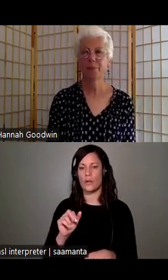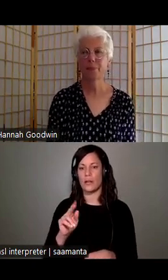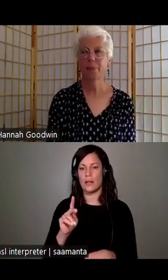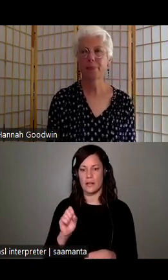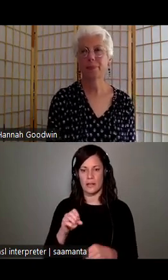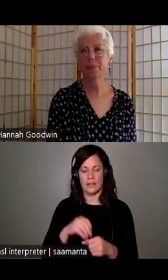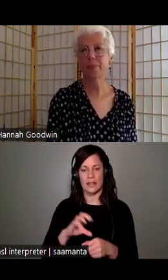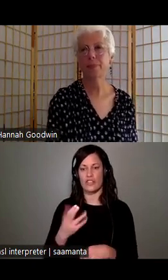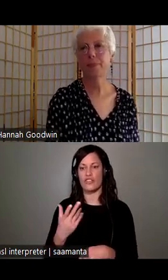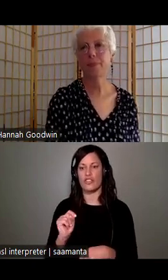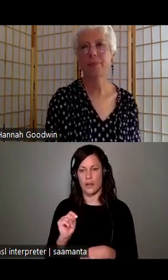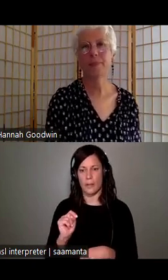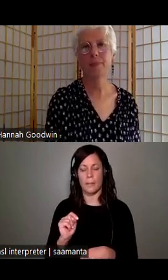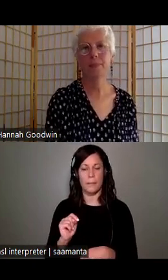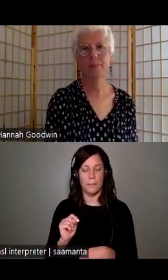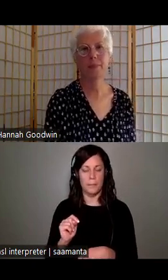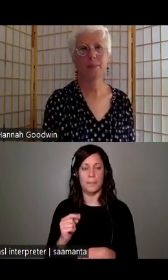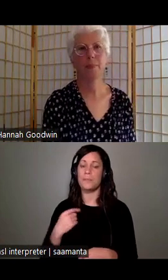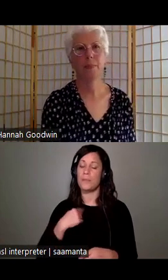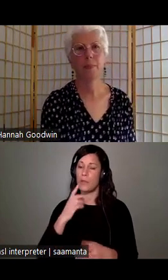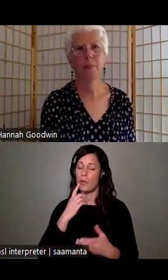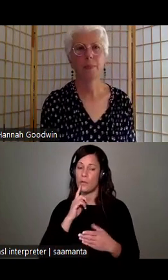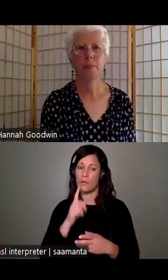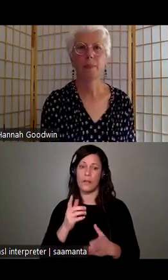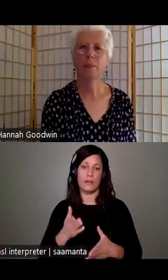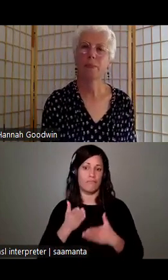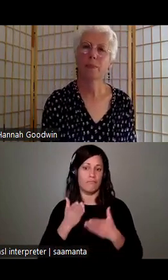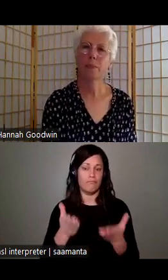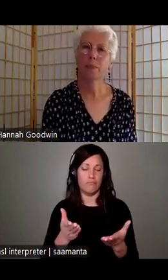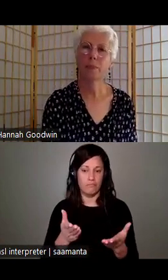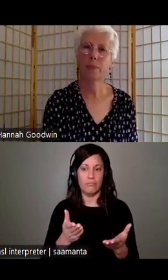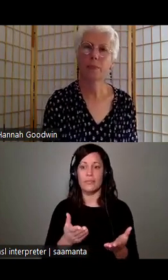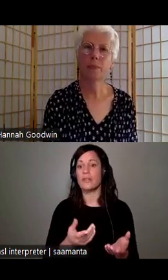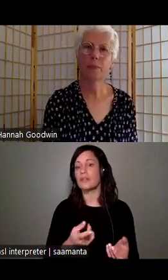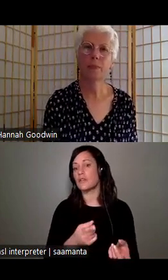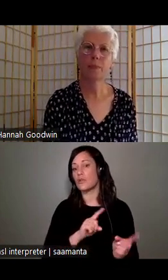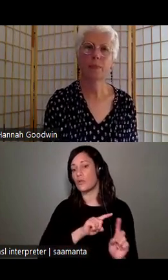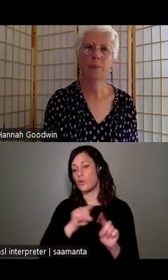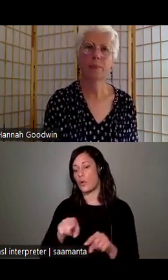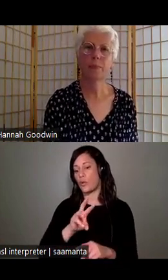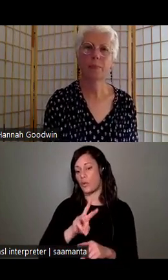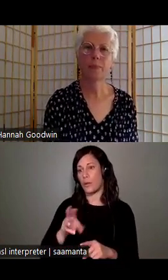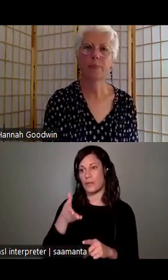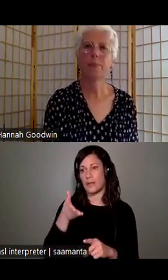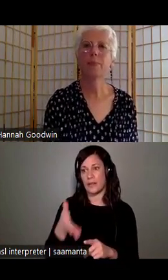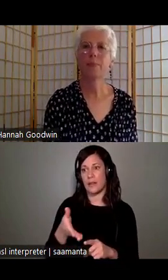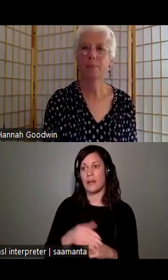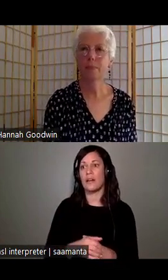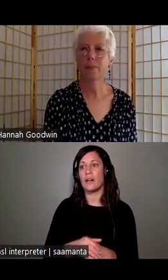I would highly, highly suggest coming to our website, which is accesslead.org,